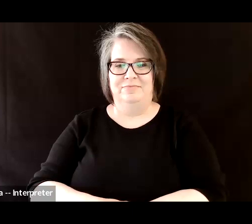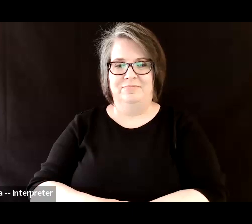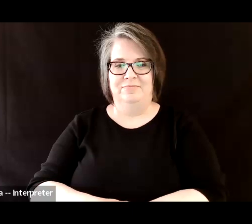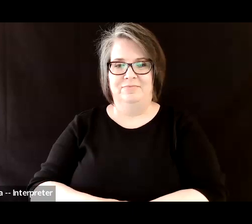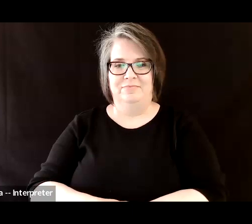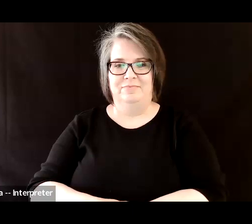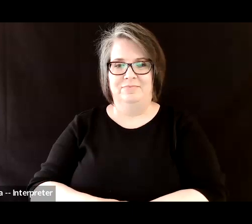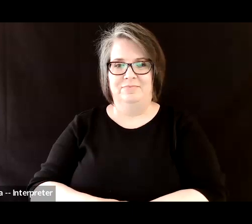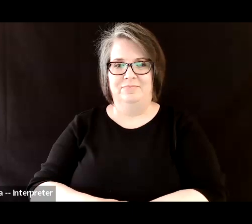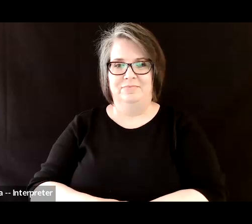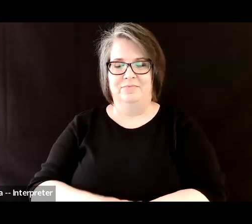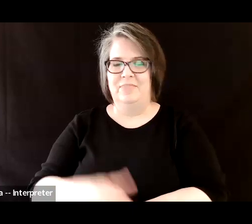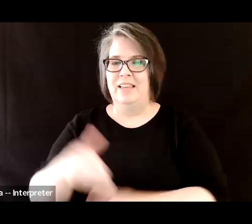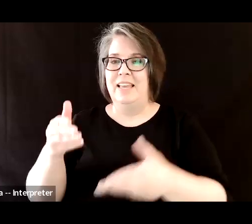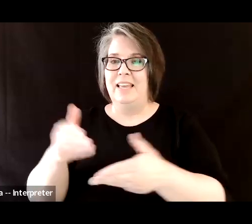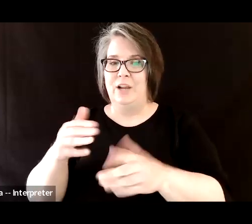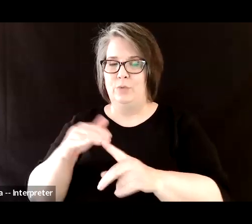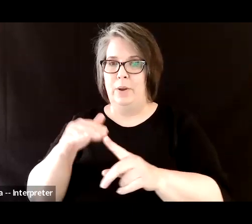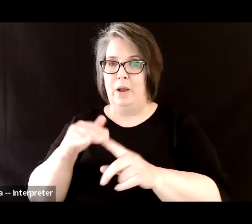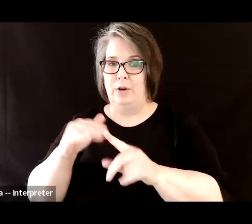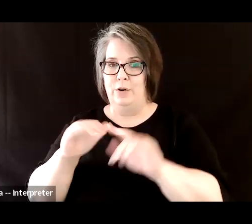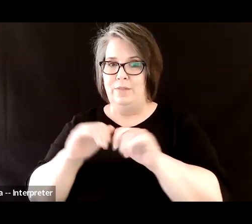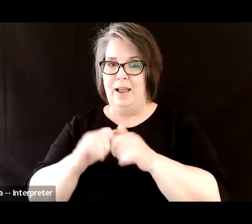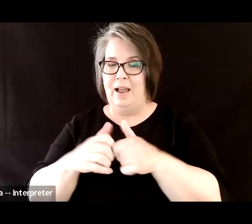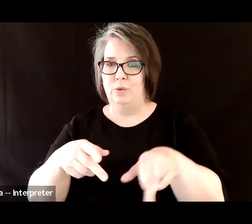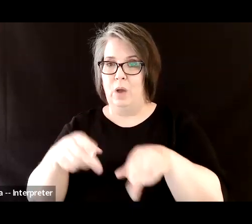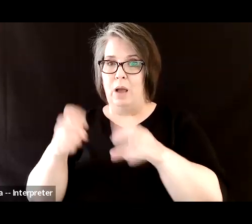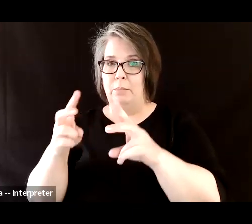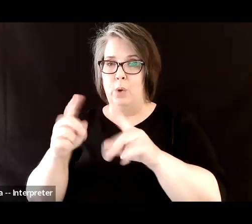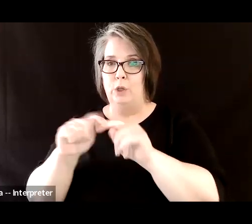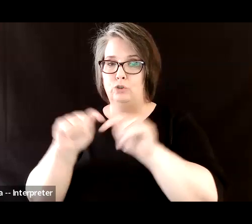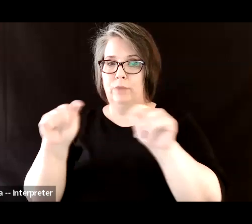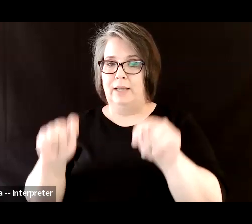Here is a reminder of how you can upload a transcript on